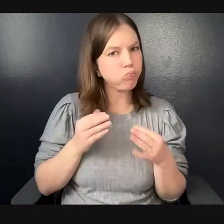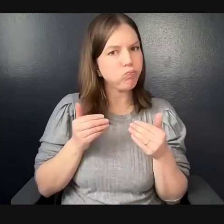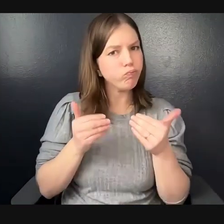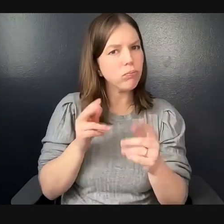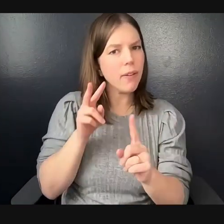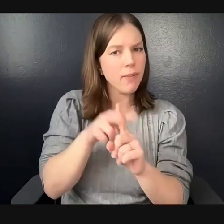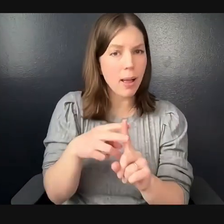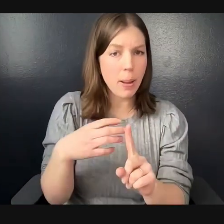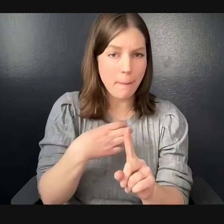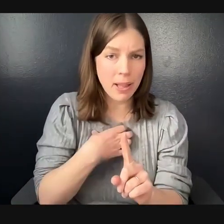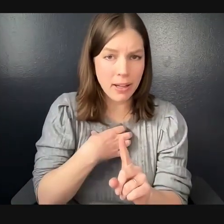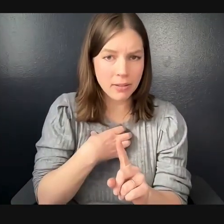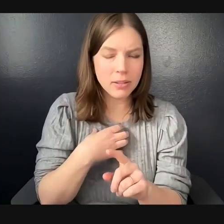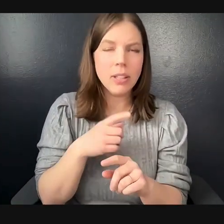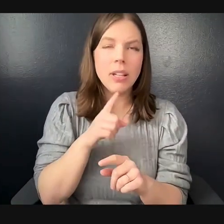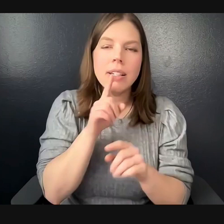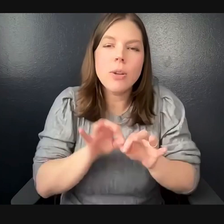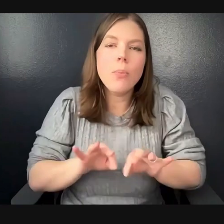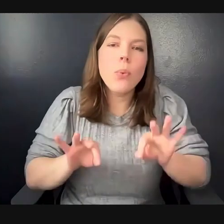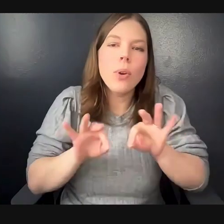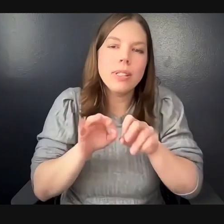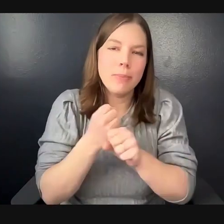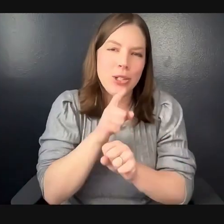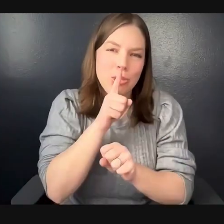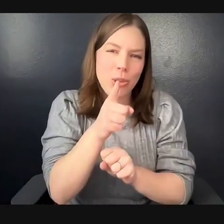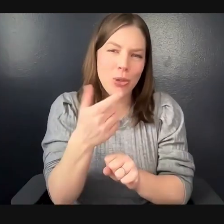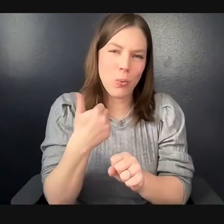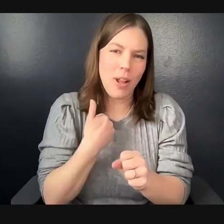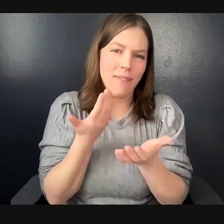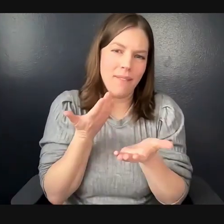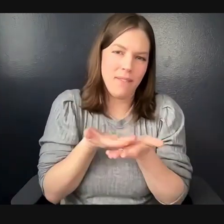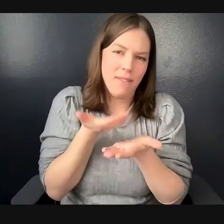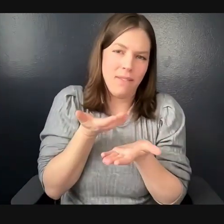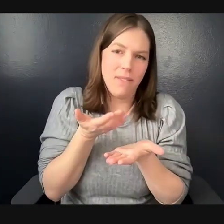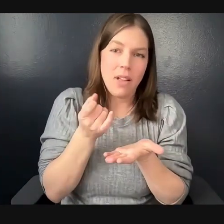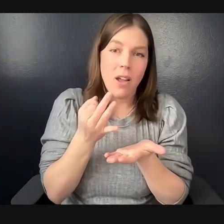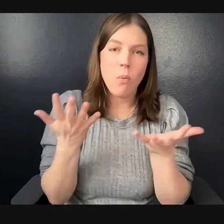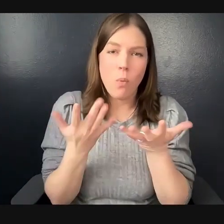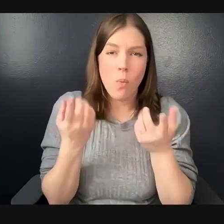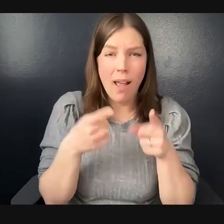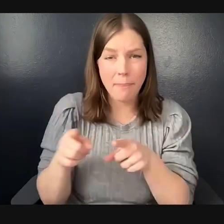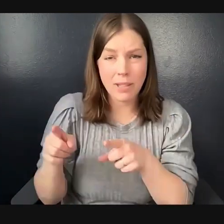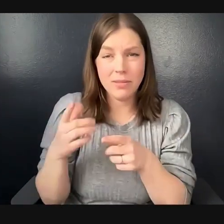If you are filing a complaint, it will be important to provide evidence of what it is that went wrong.